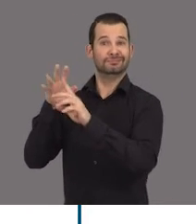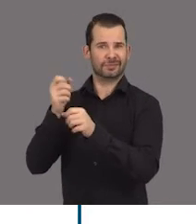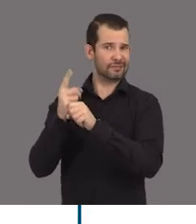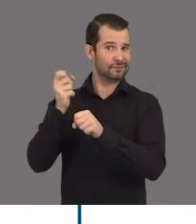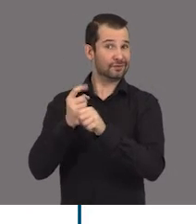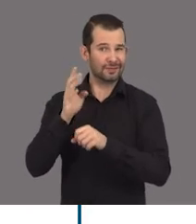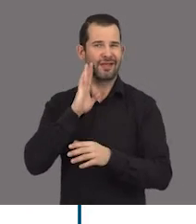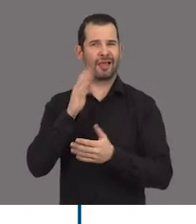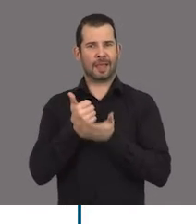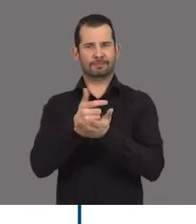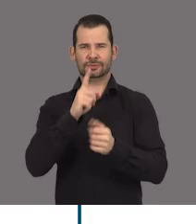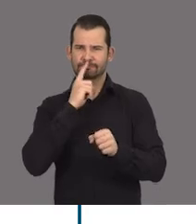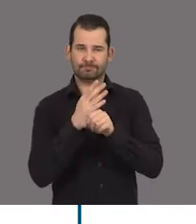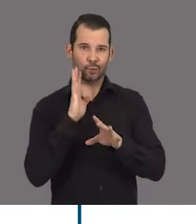you keep getting these benefits.